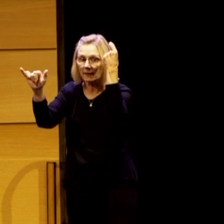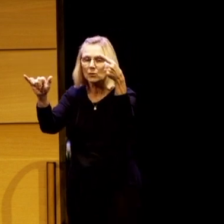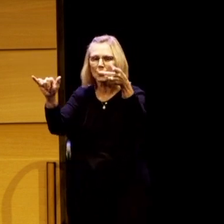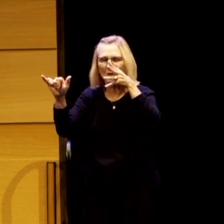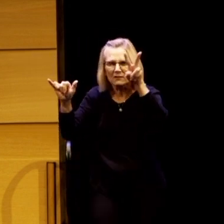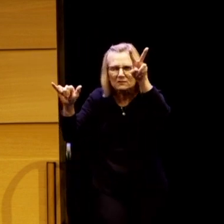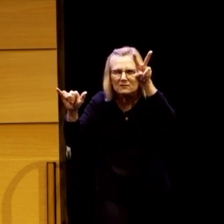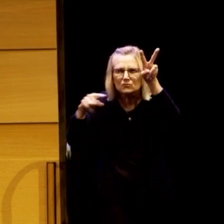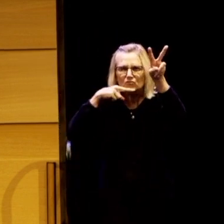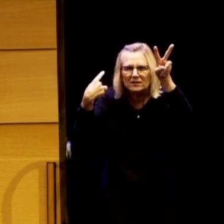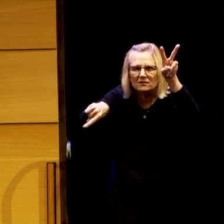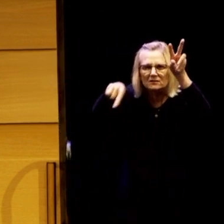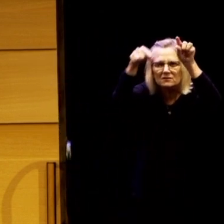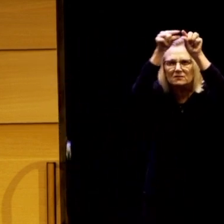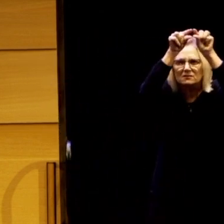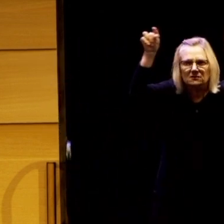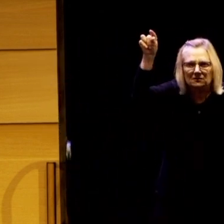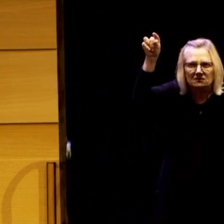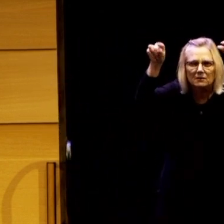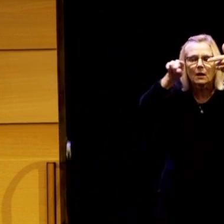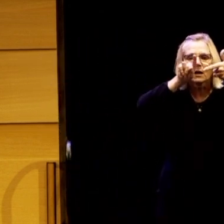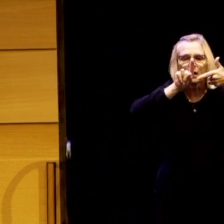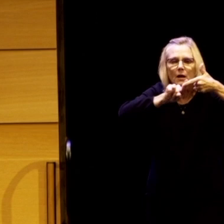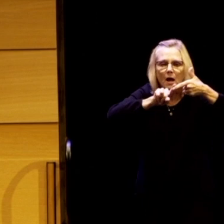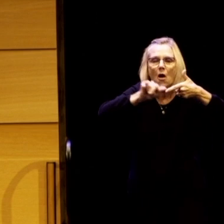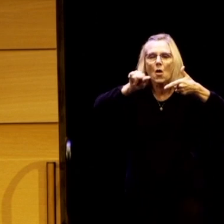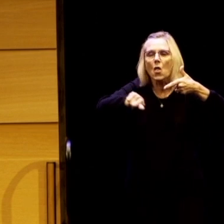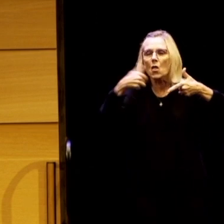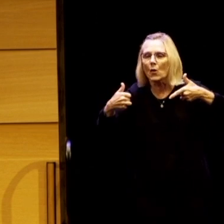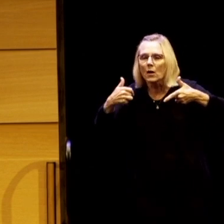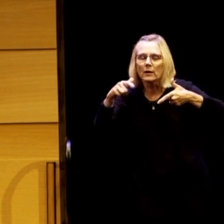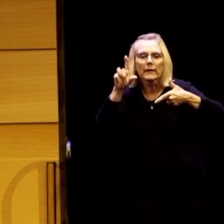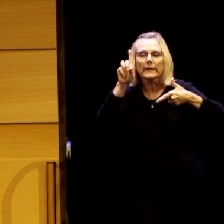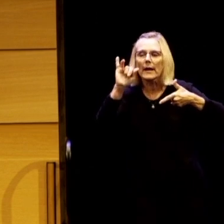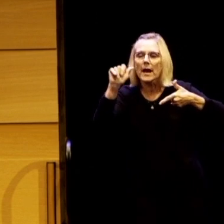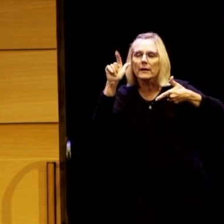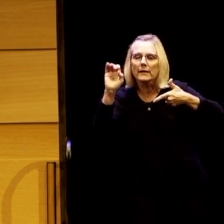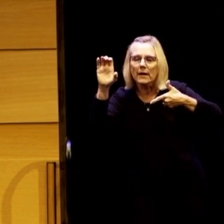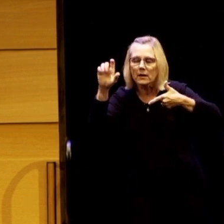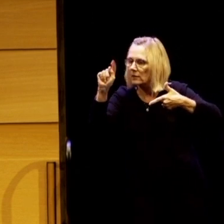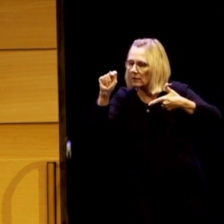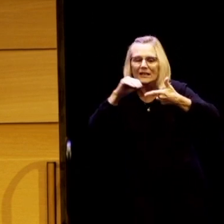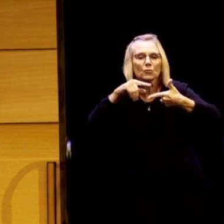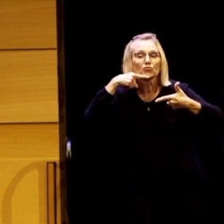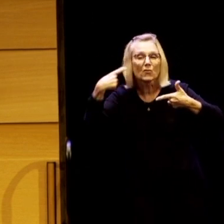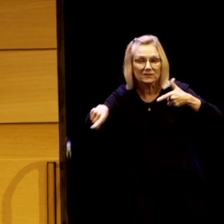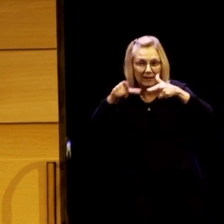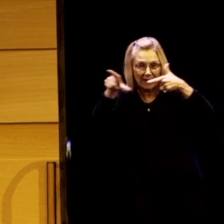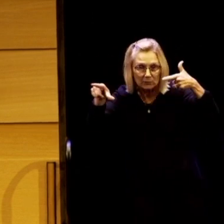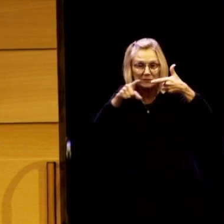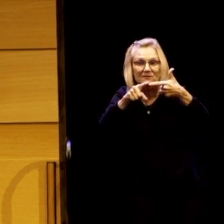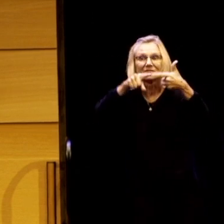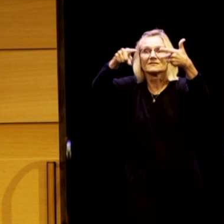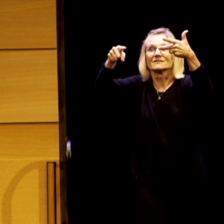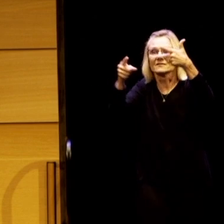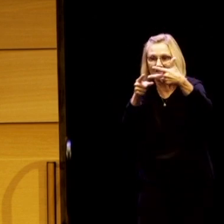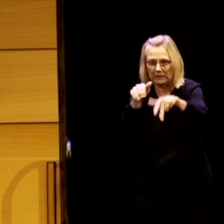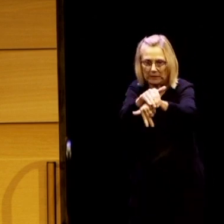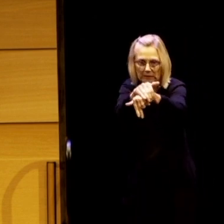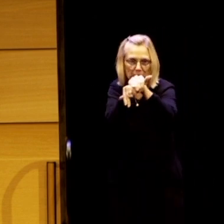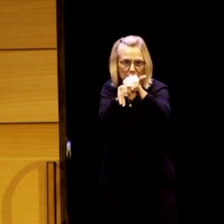It will be in Russian, Ukrainian, and English.